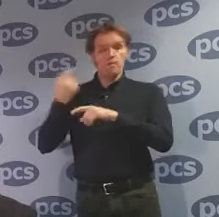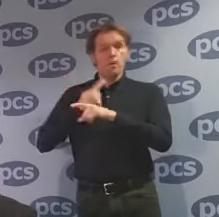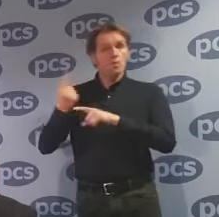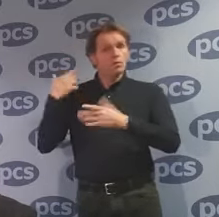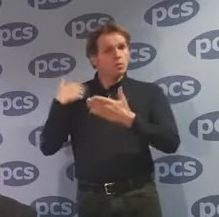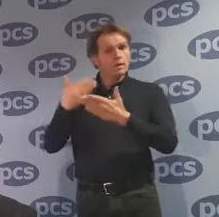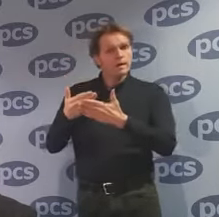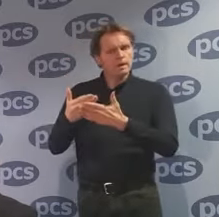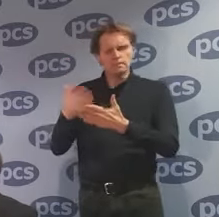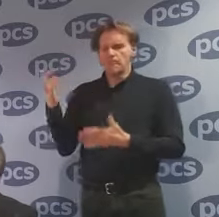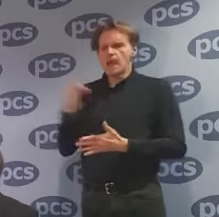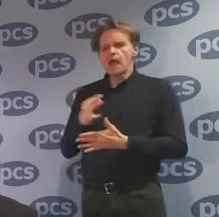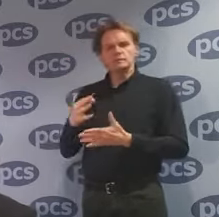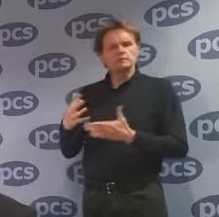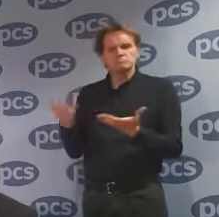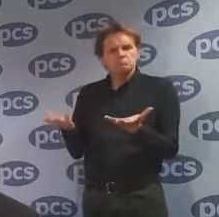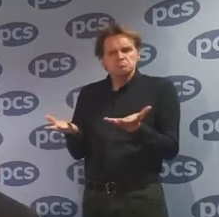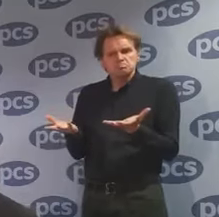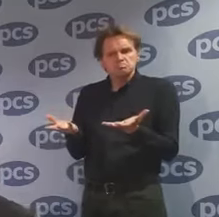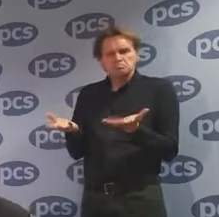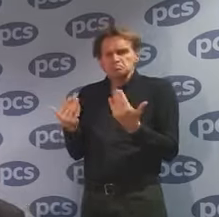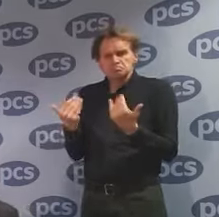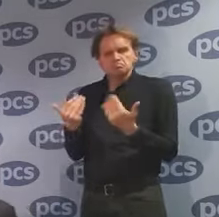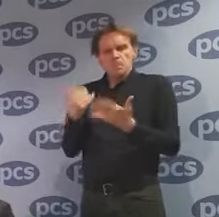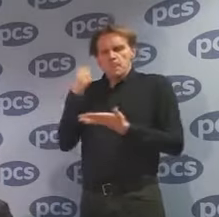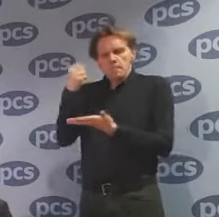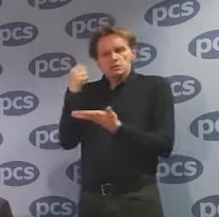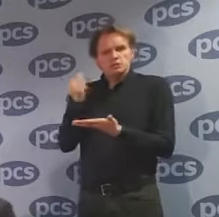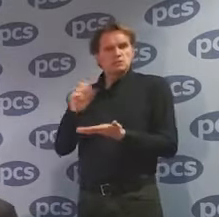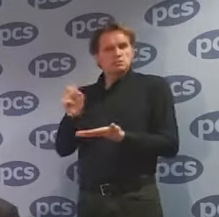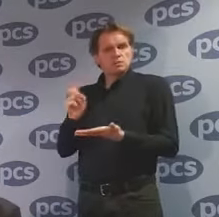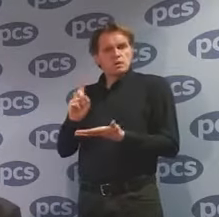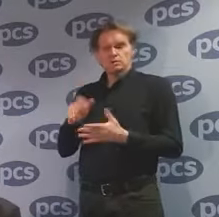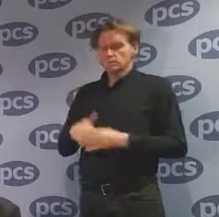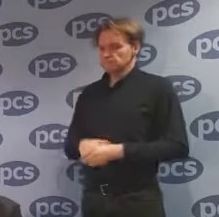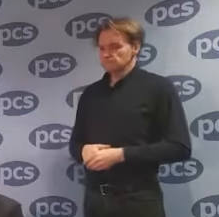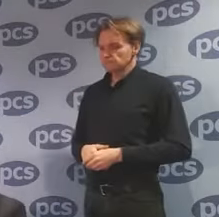for PCS members. Thanks Janice and I'm glad we had quite a few questions in